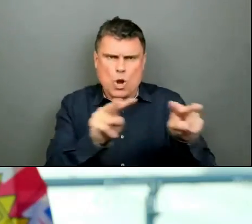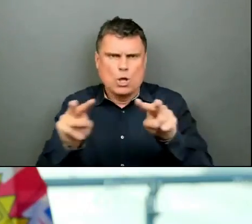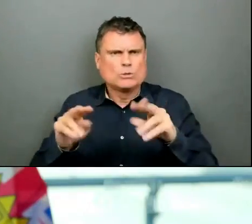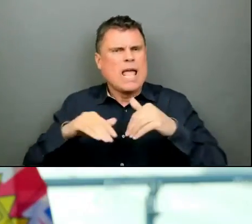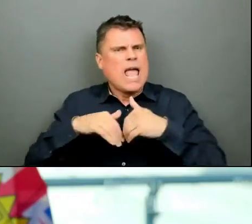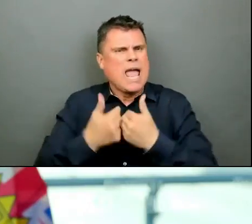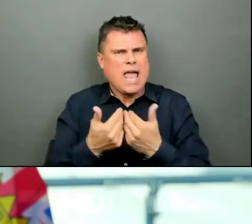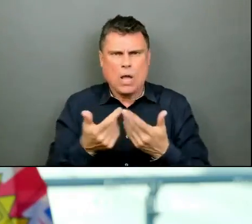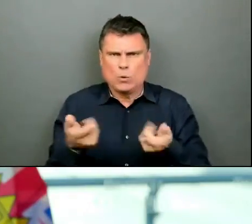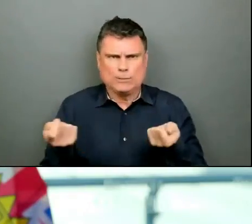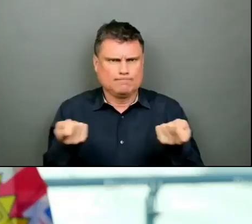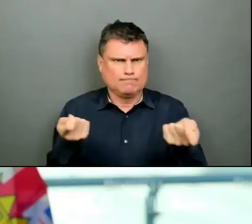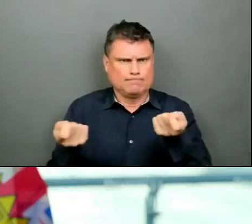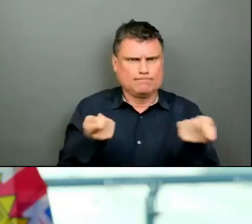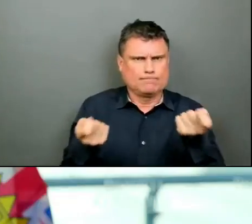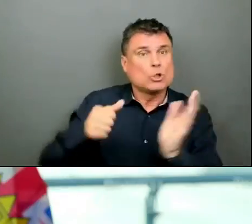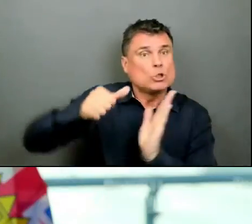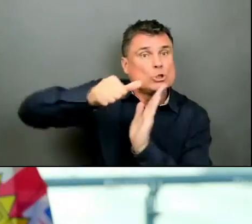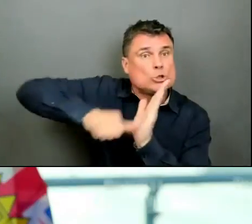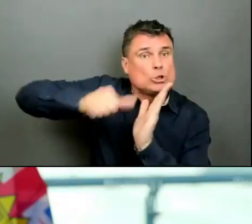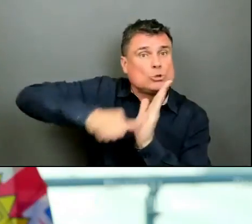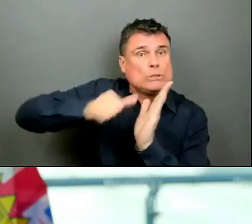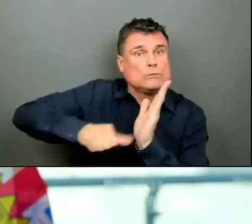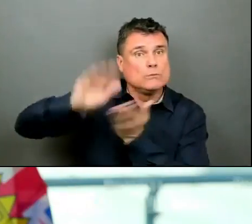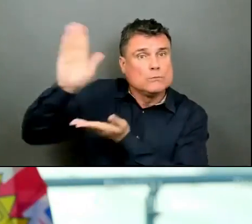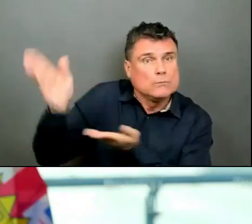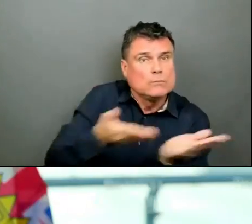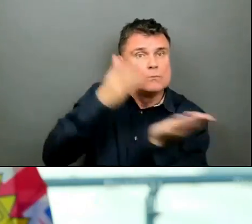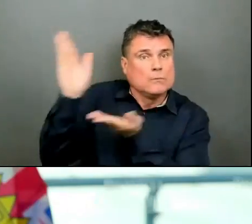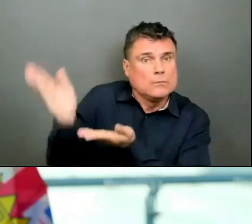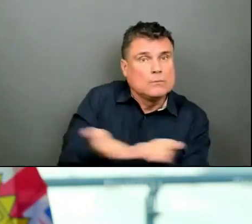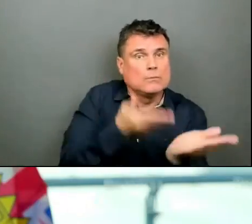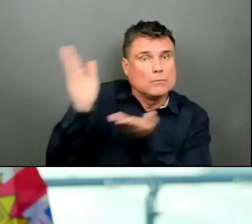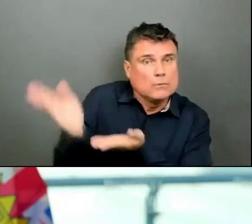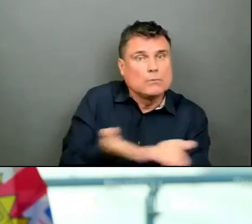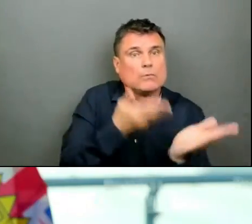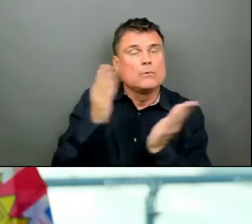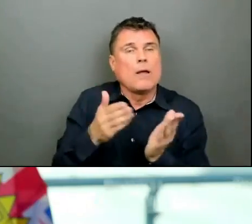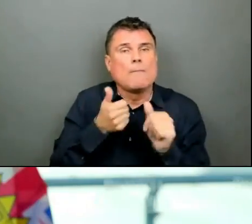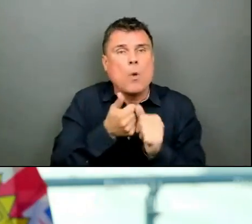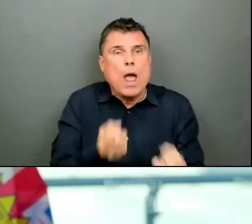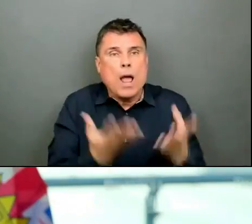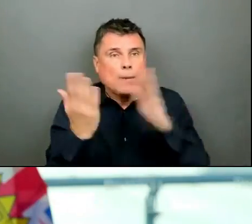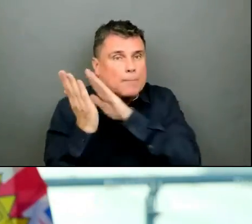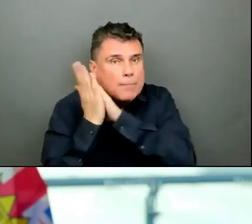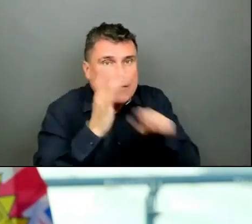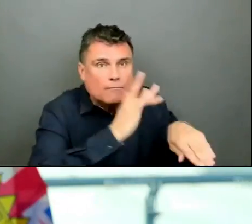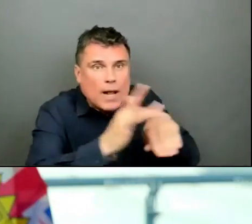types of surgeries. And of course you know that is something we didn't -- we are hoping